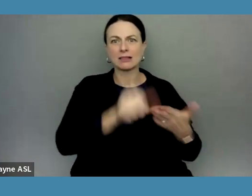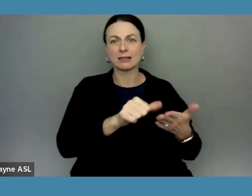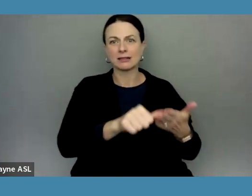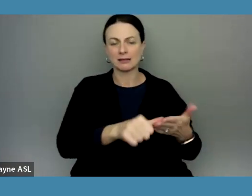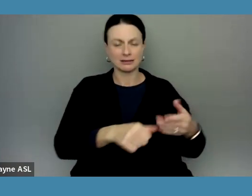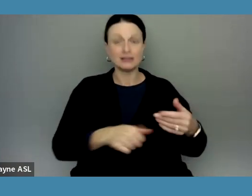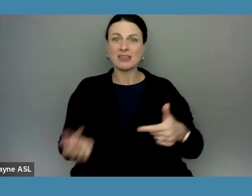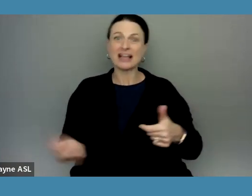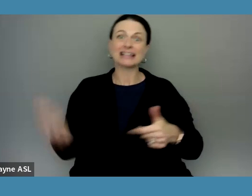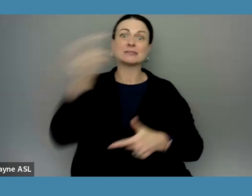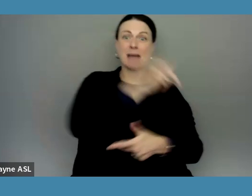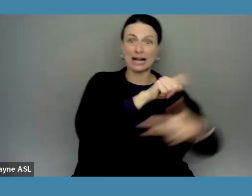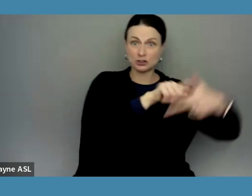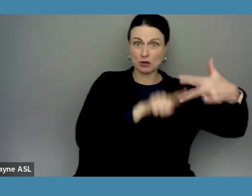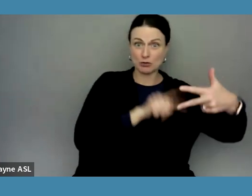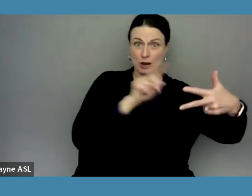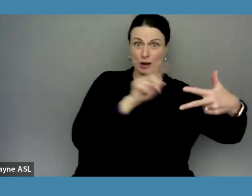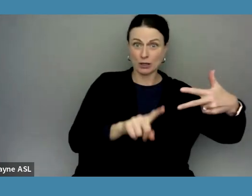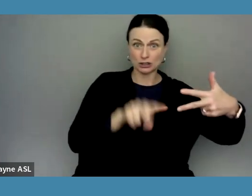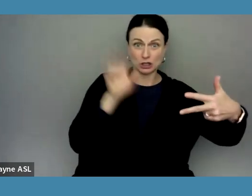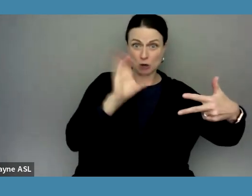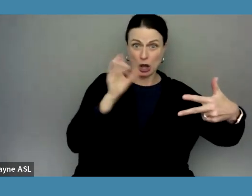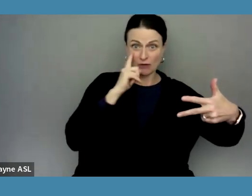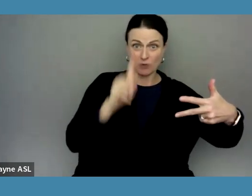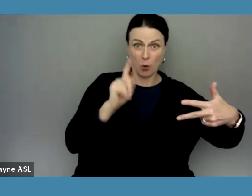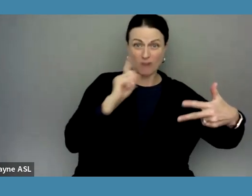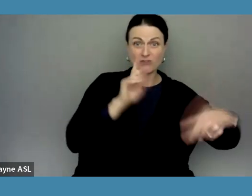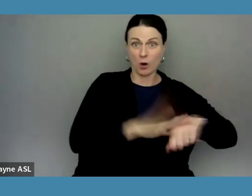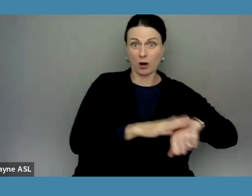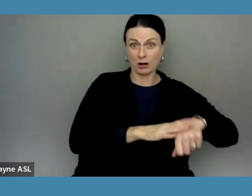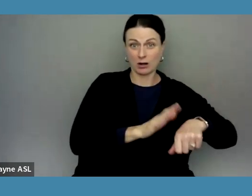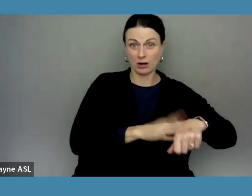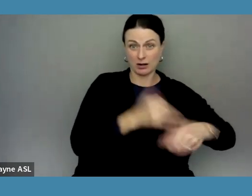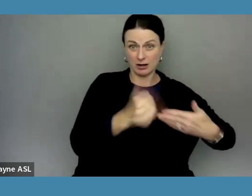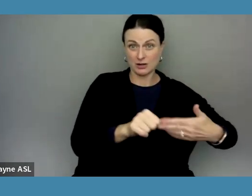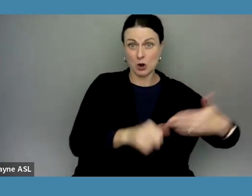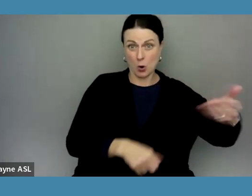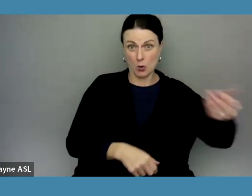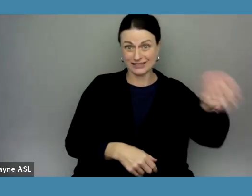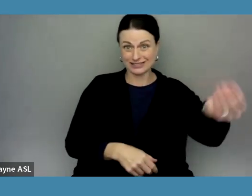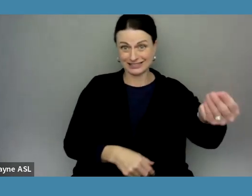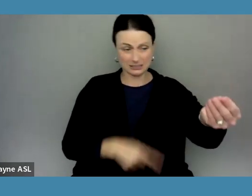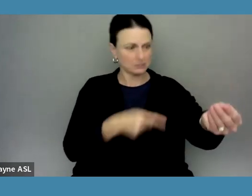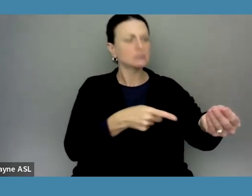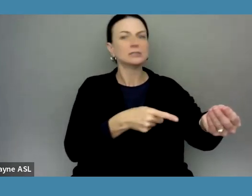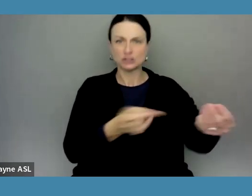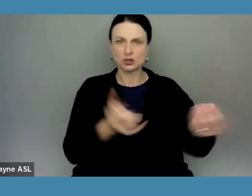that we always look for in a notice. So you'll wanna go back to your notice, you'll wanna look